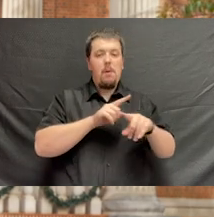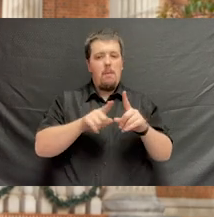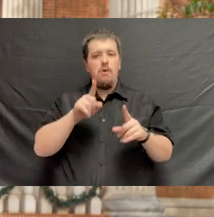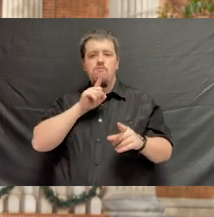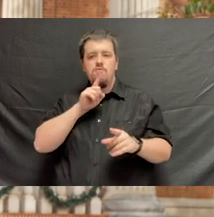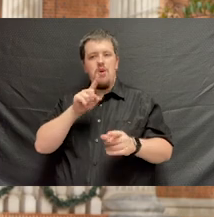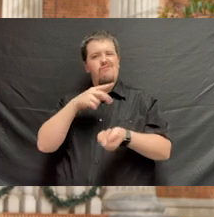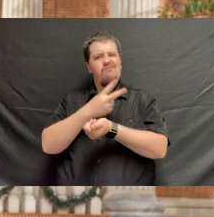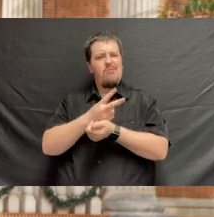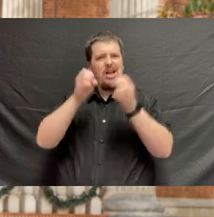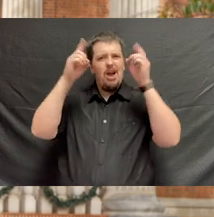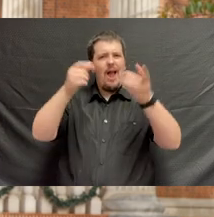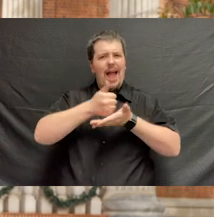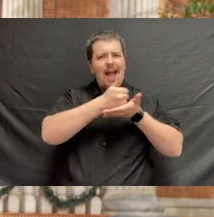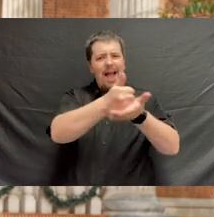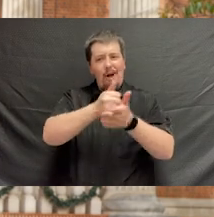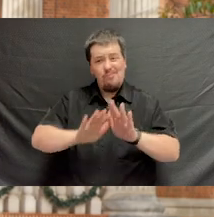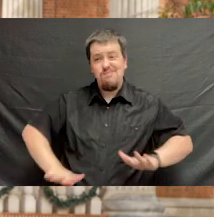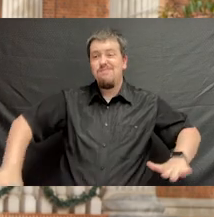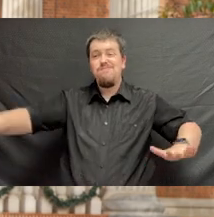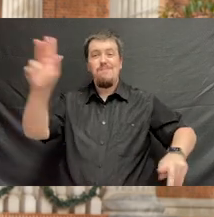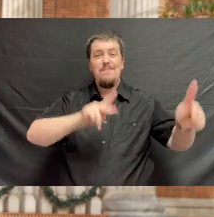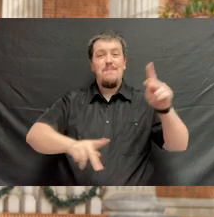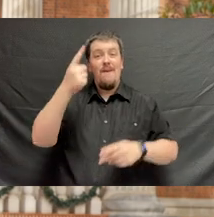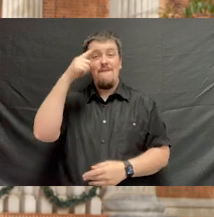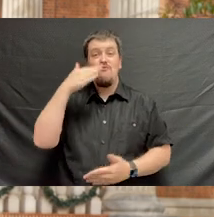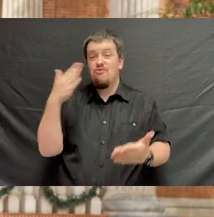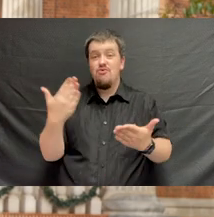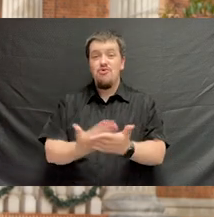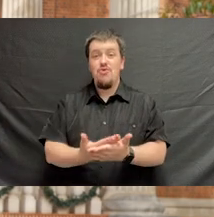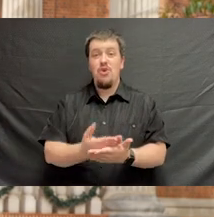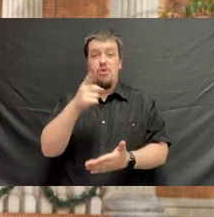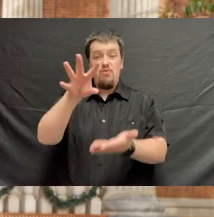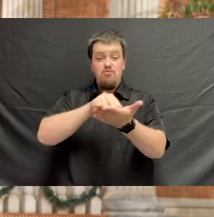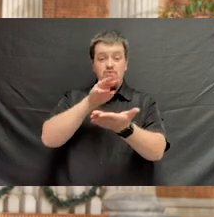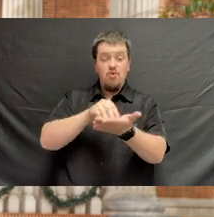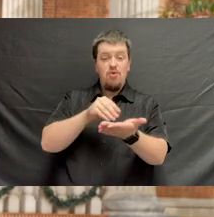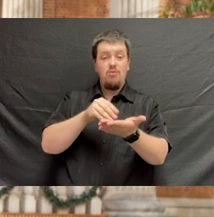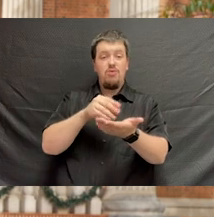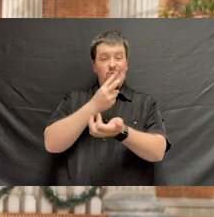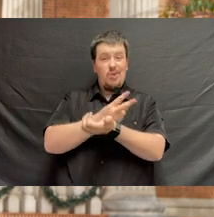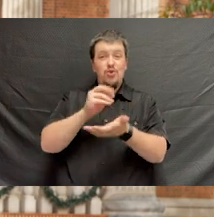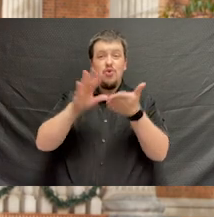graduate education contributes to the greater public good. What you have learned as a graduate student